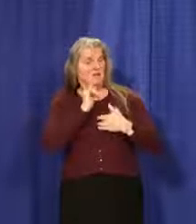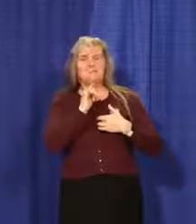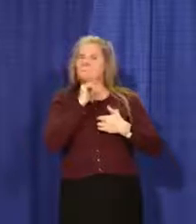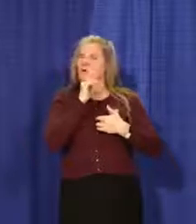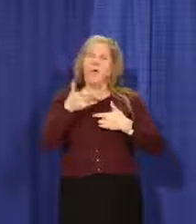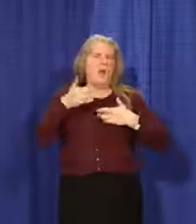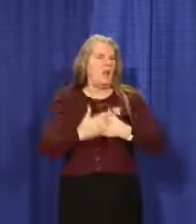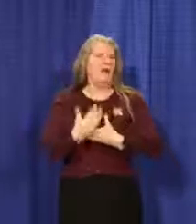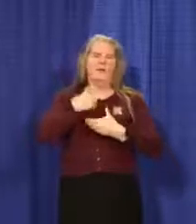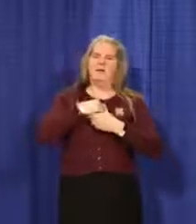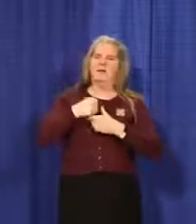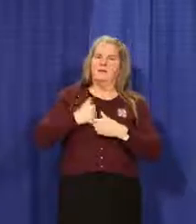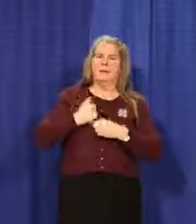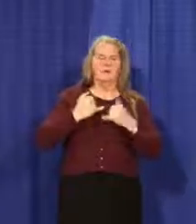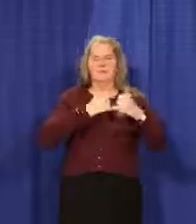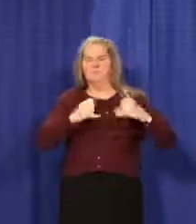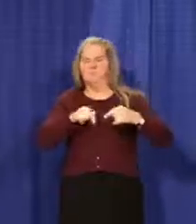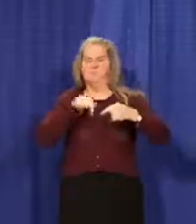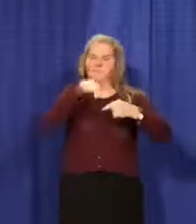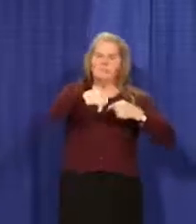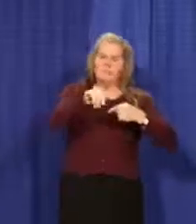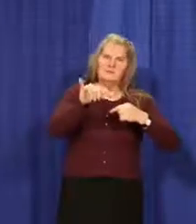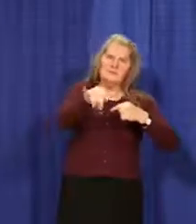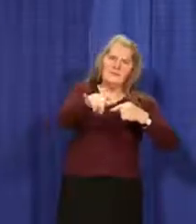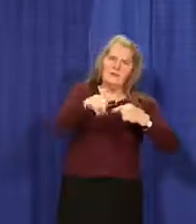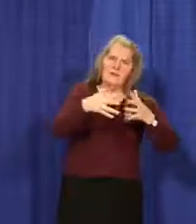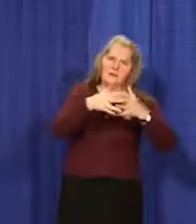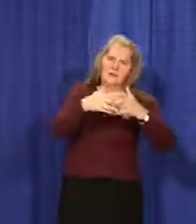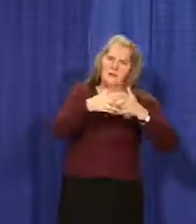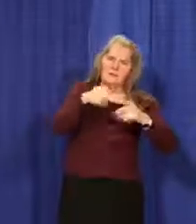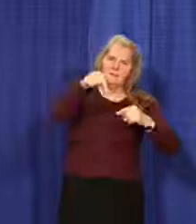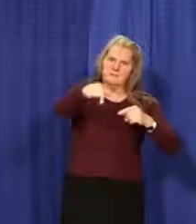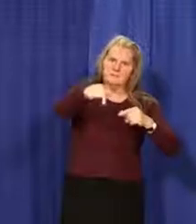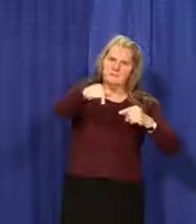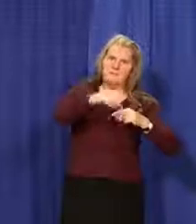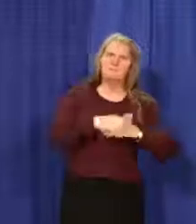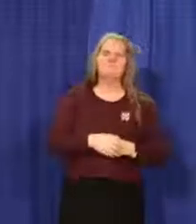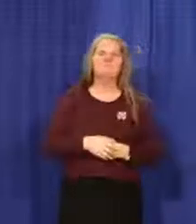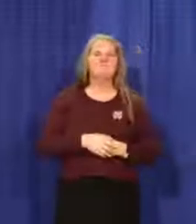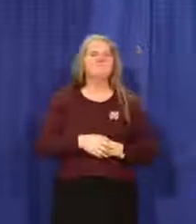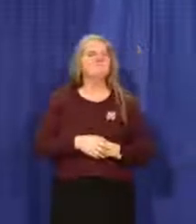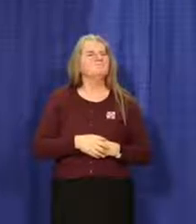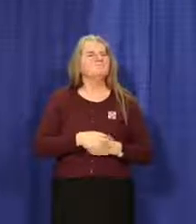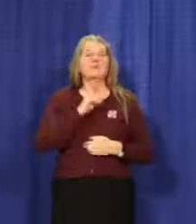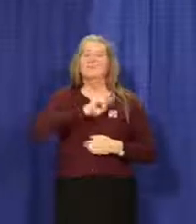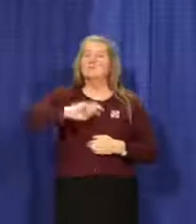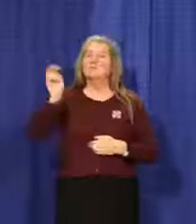permitted to enter the country. We support the decision to keep these travel restrictions in